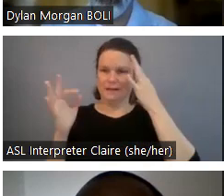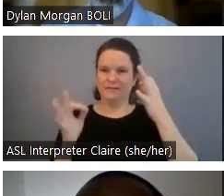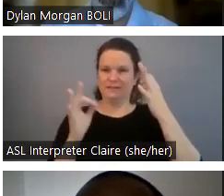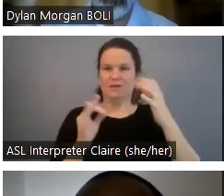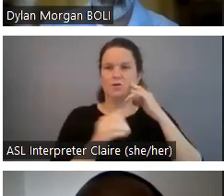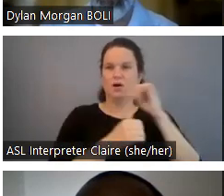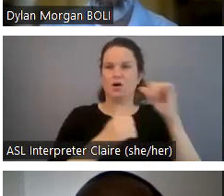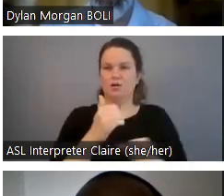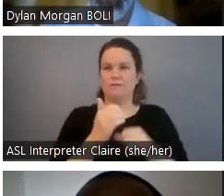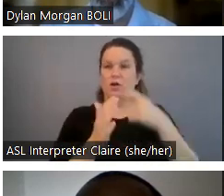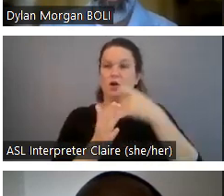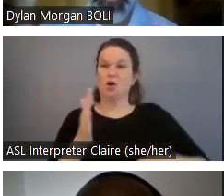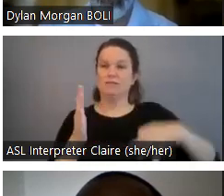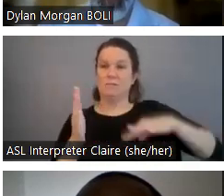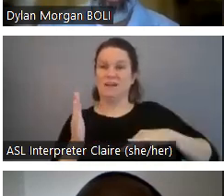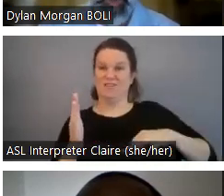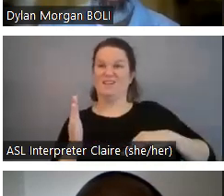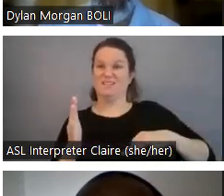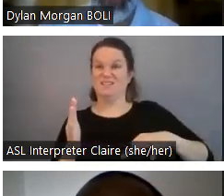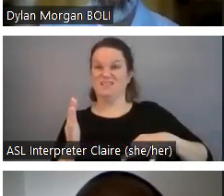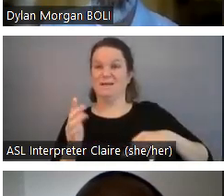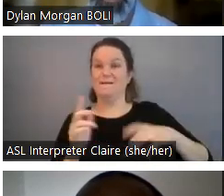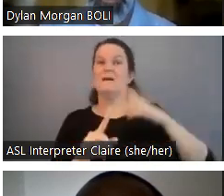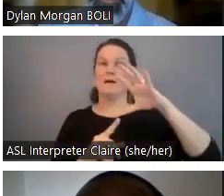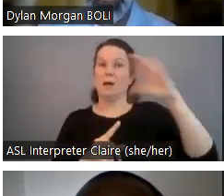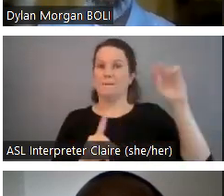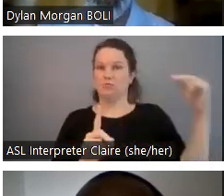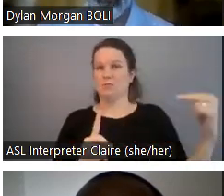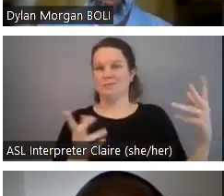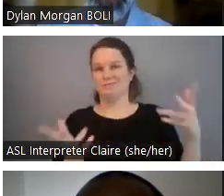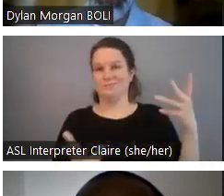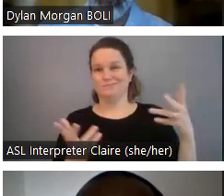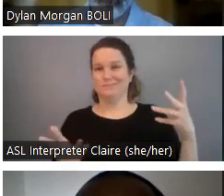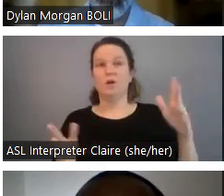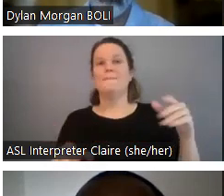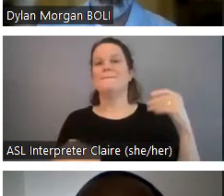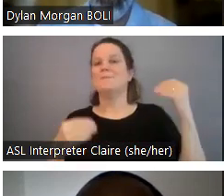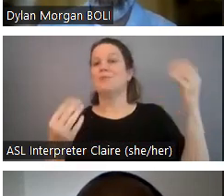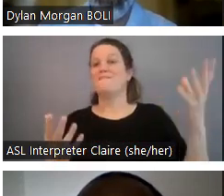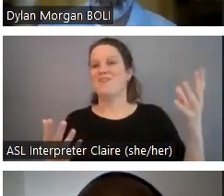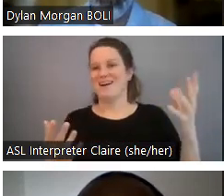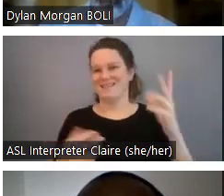realm of cost-benefit from an employer perspective. And so providing